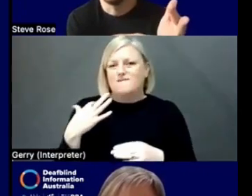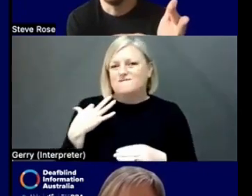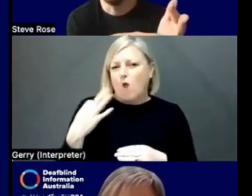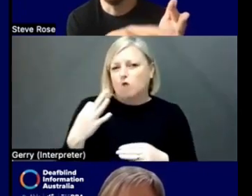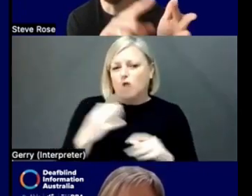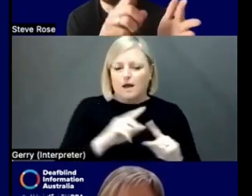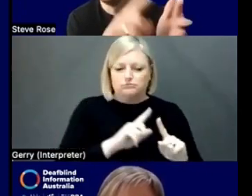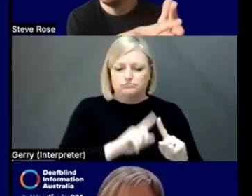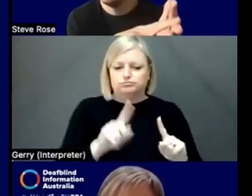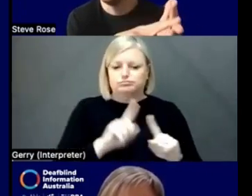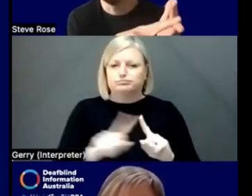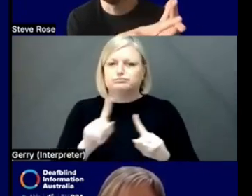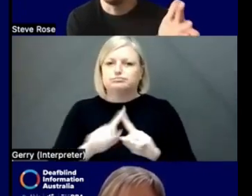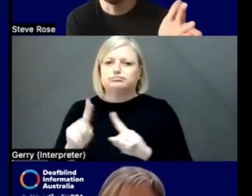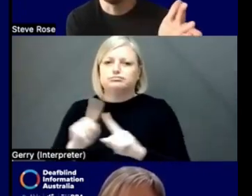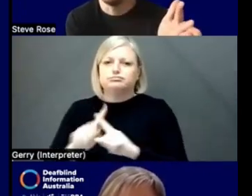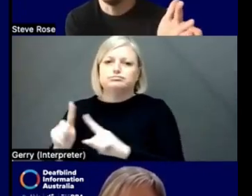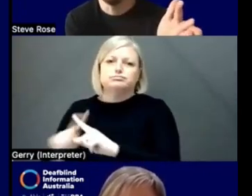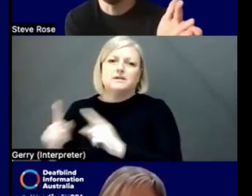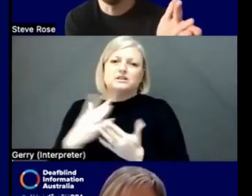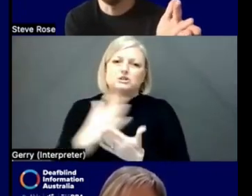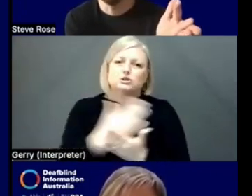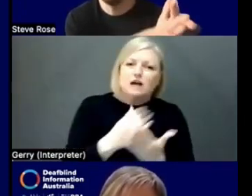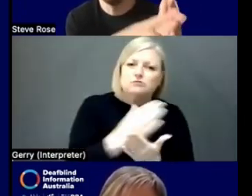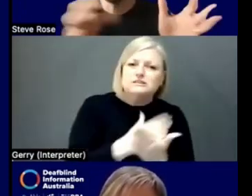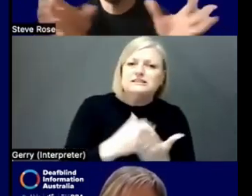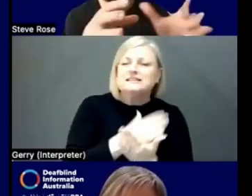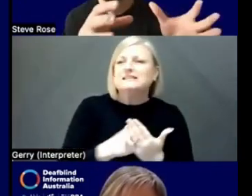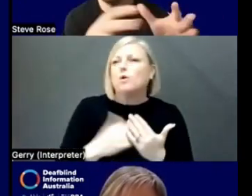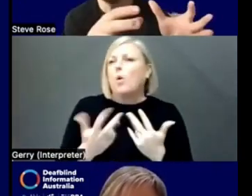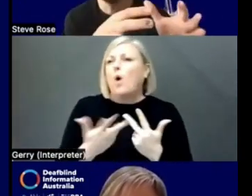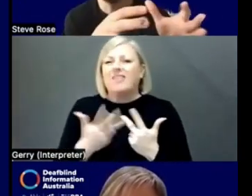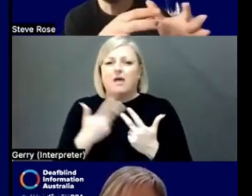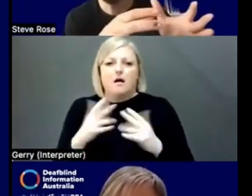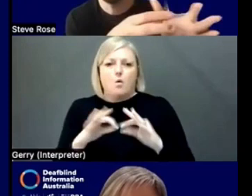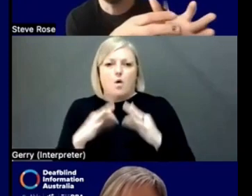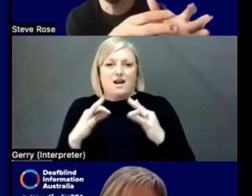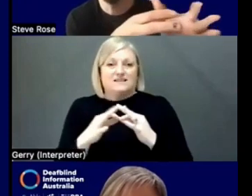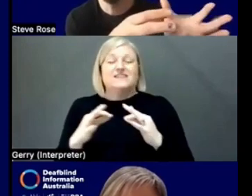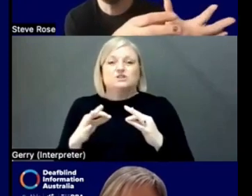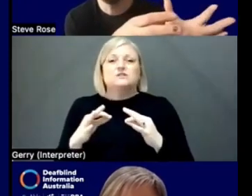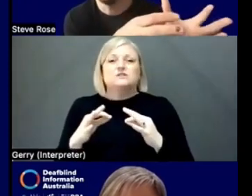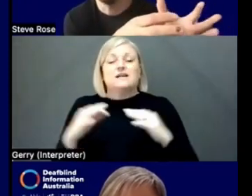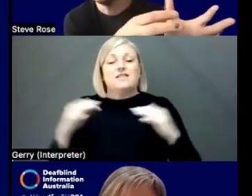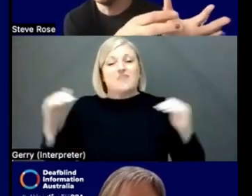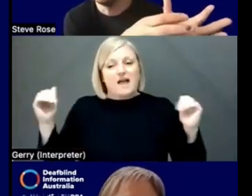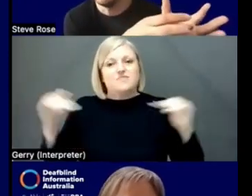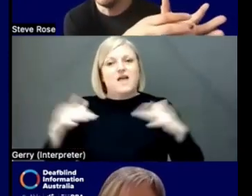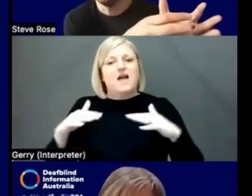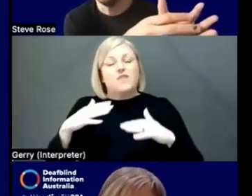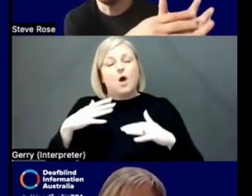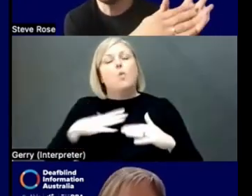charities, and other interested people coming together to better the sensory impairment world